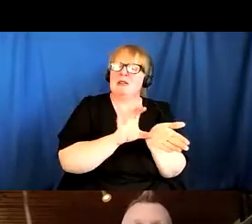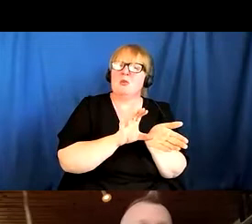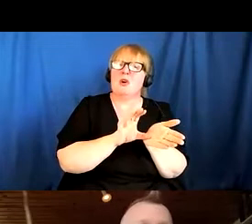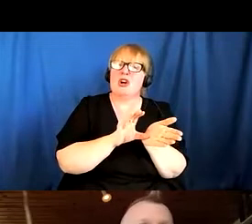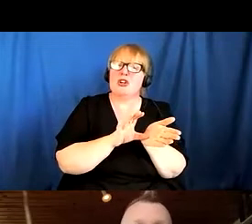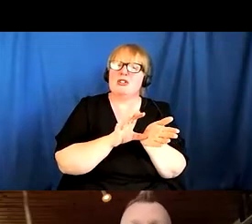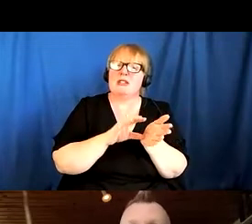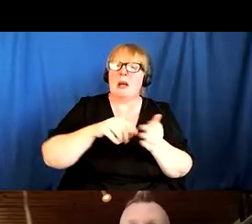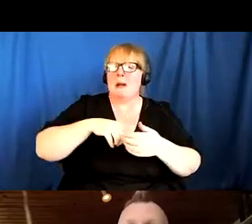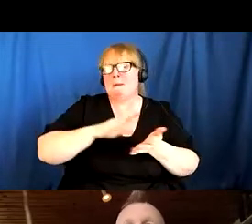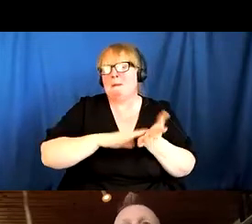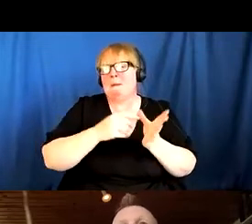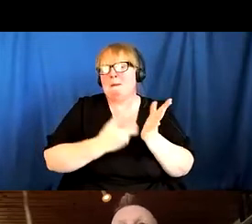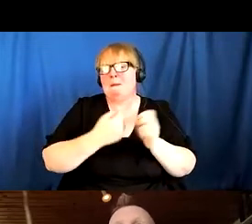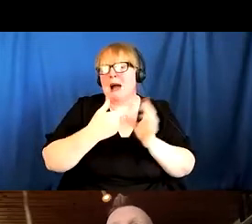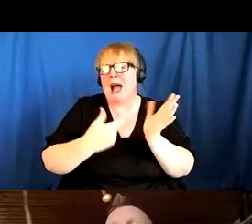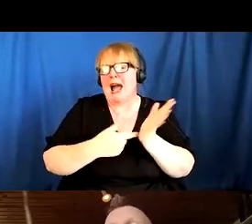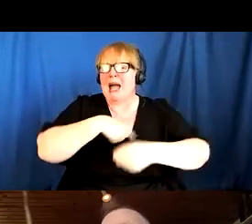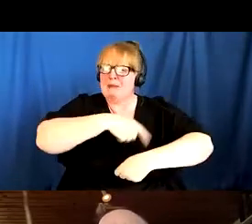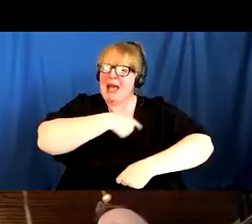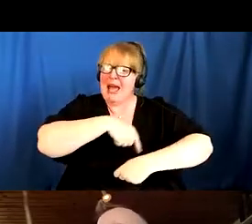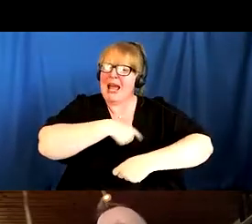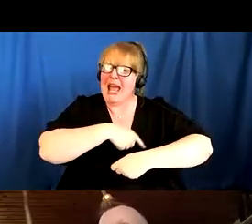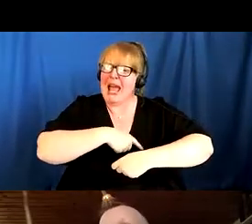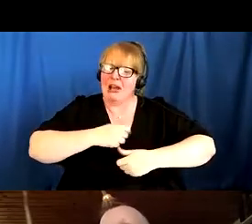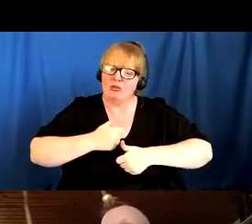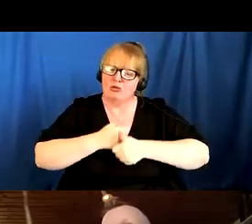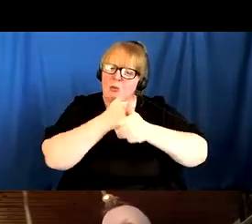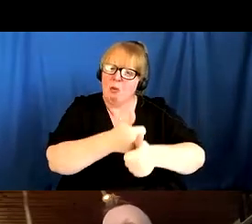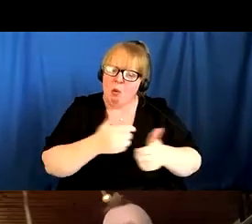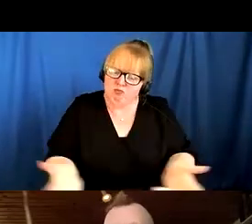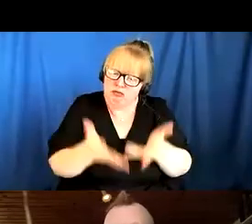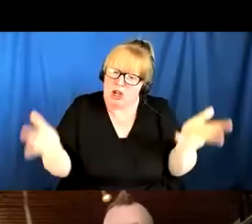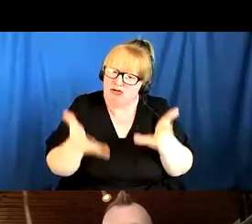to kind of help regenerate parts of the area at the town, and to kind of instigate change from a